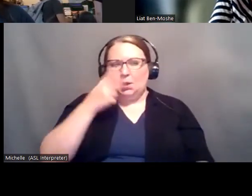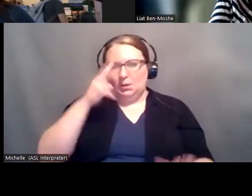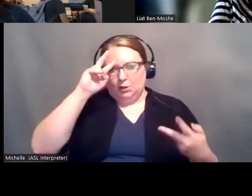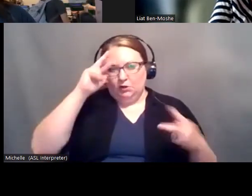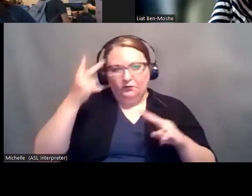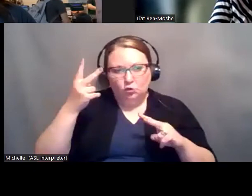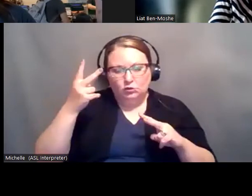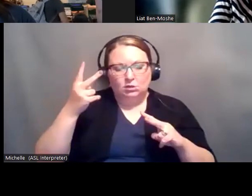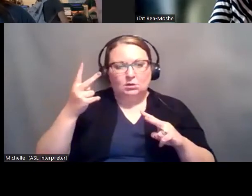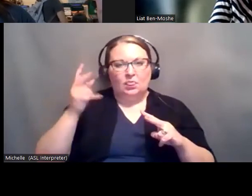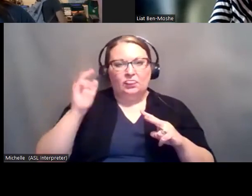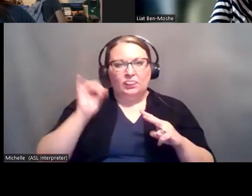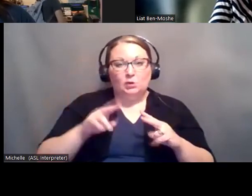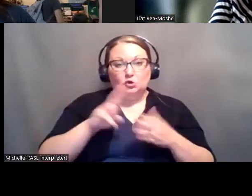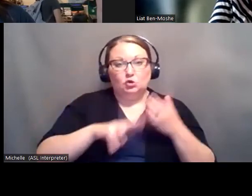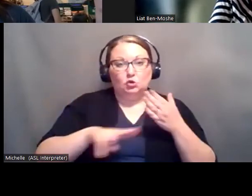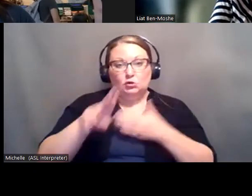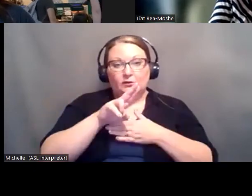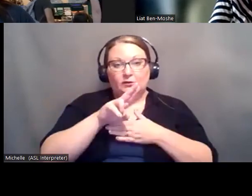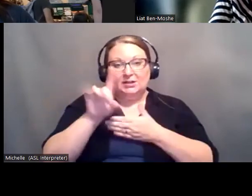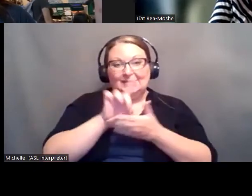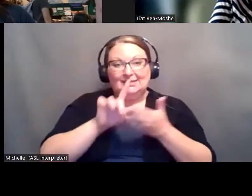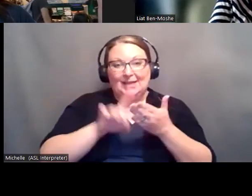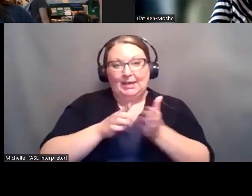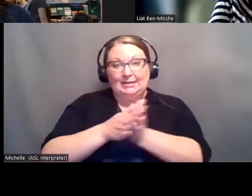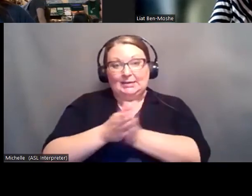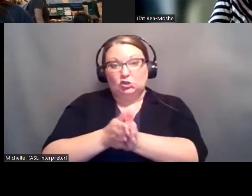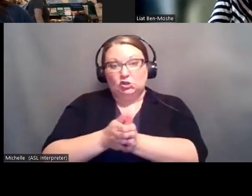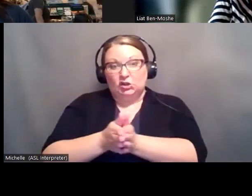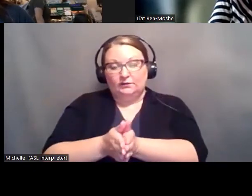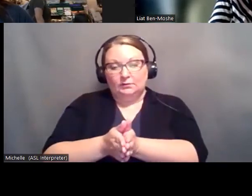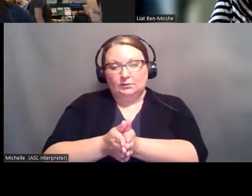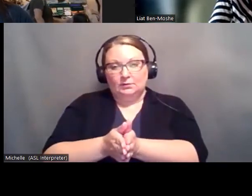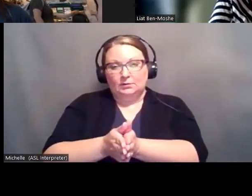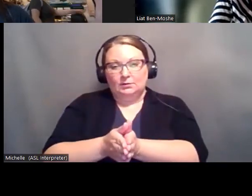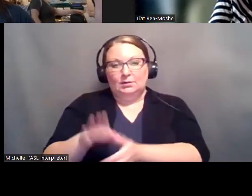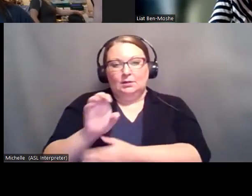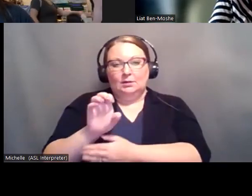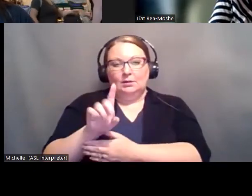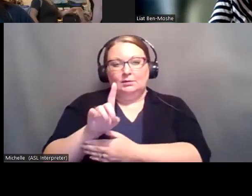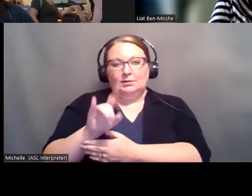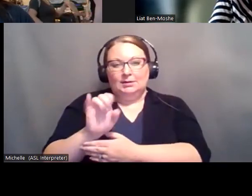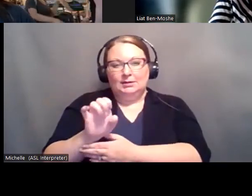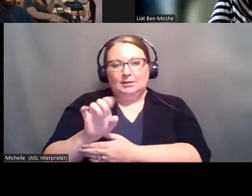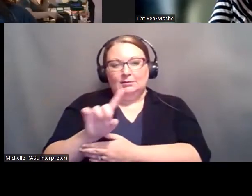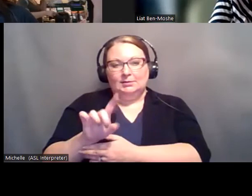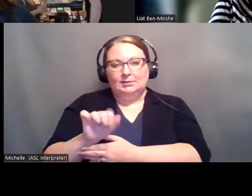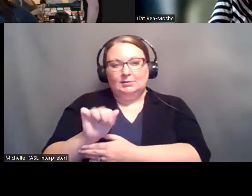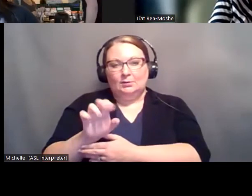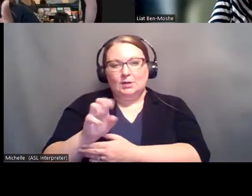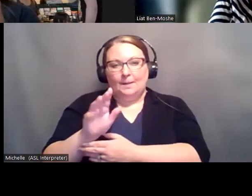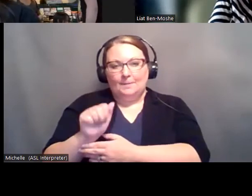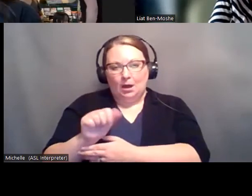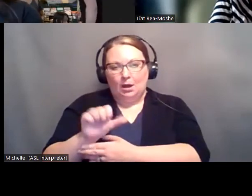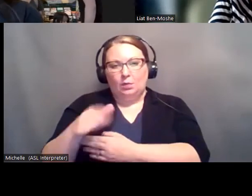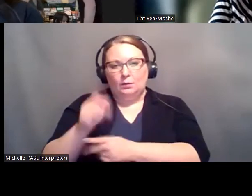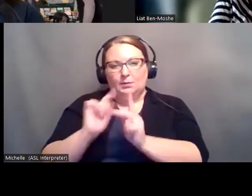that it was the Universal Design Initiative. So Eddie Zaremba and a whole bunch of other people were part